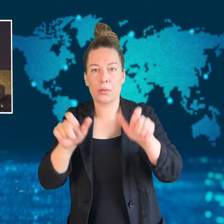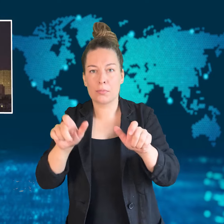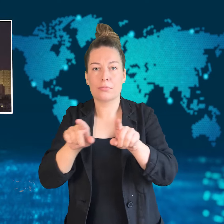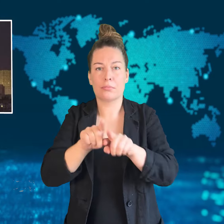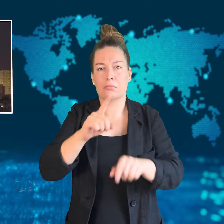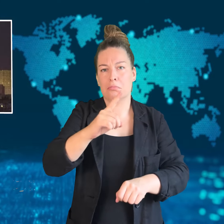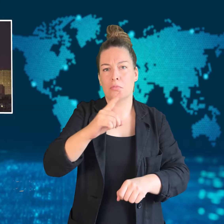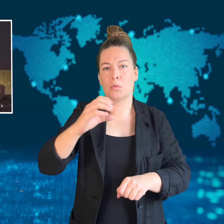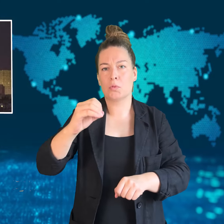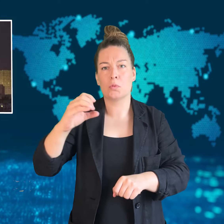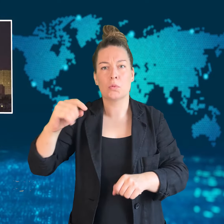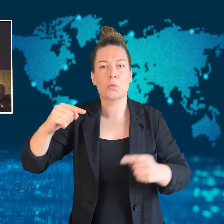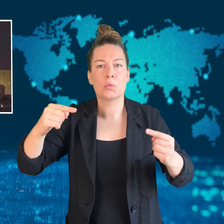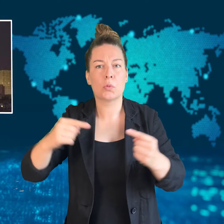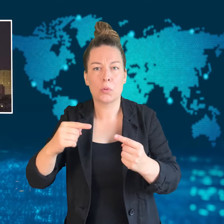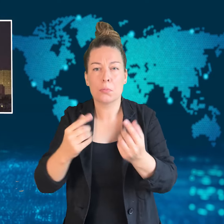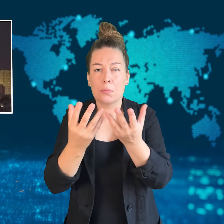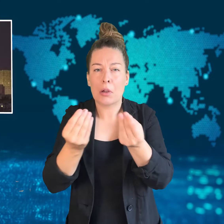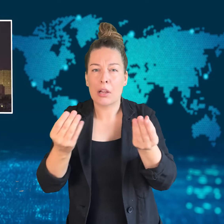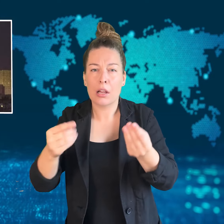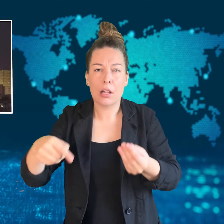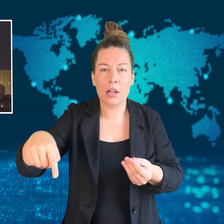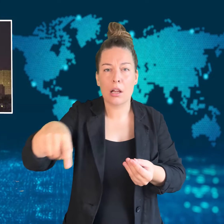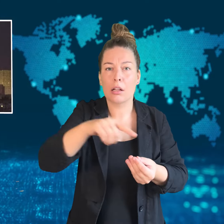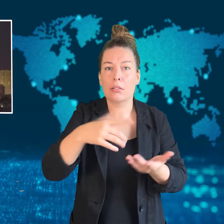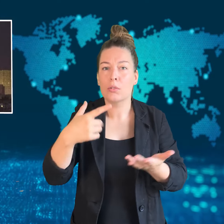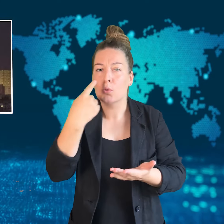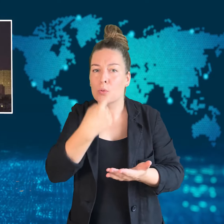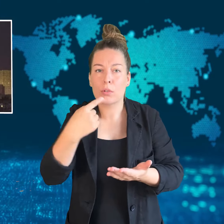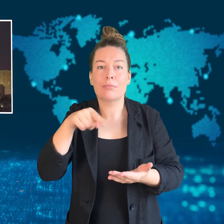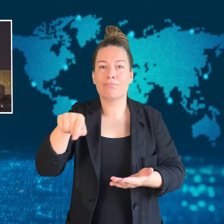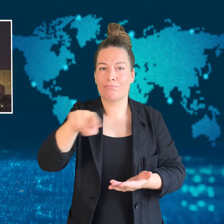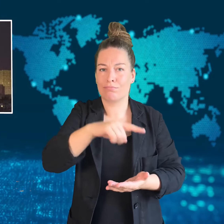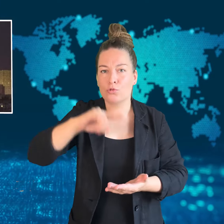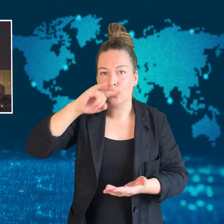The Cherkas'ka Lozova village in Kharkiv was hit.